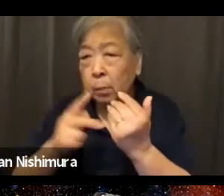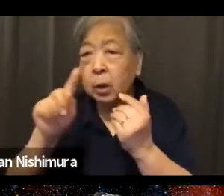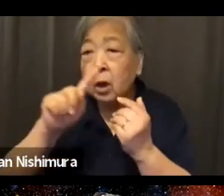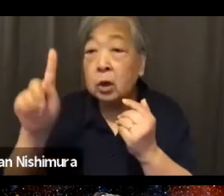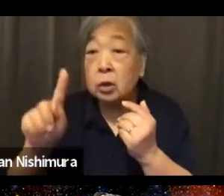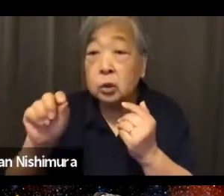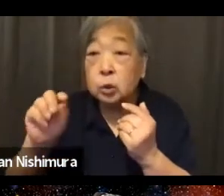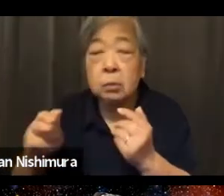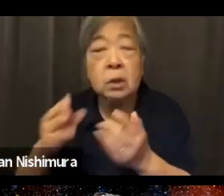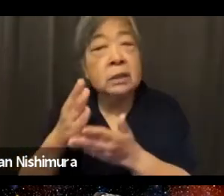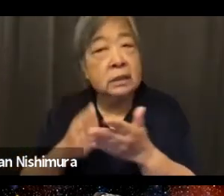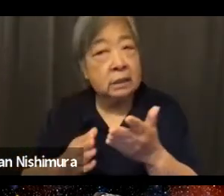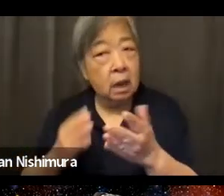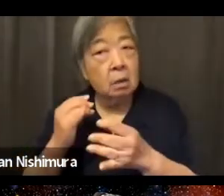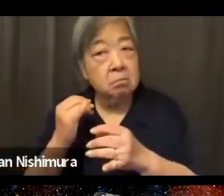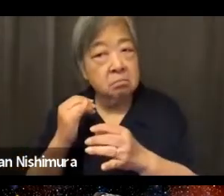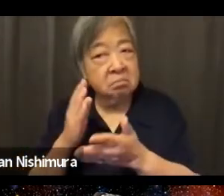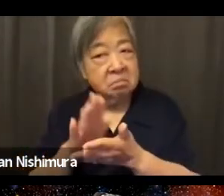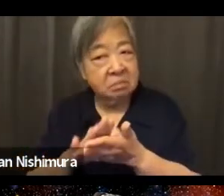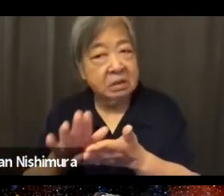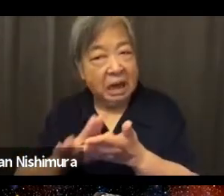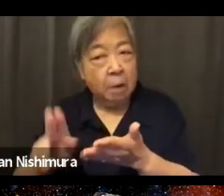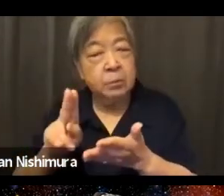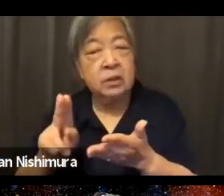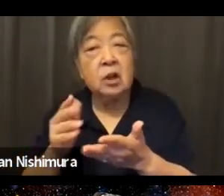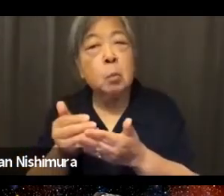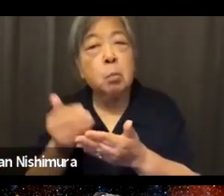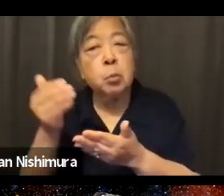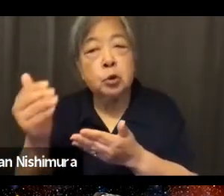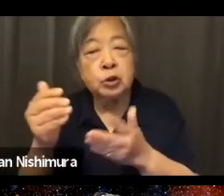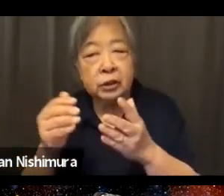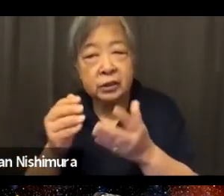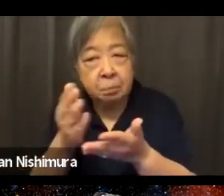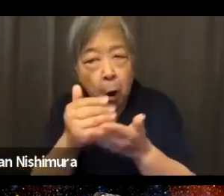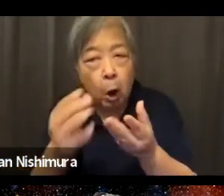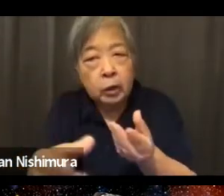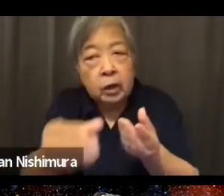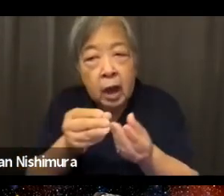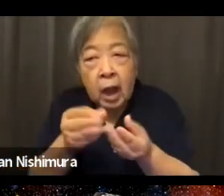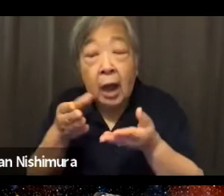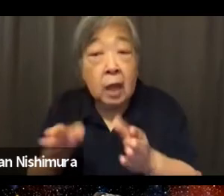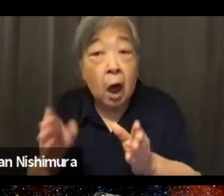the closed captioning modules that allow for it, and some campuses do not have that yet